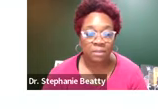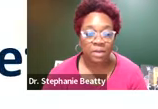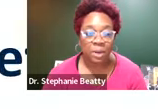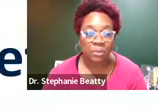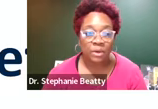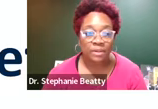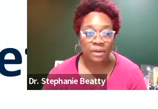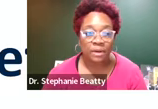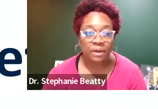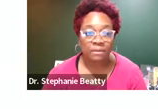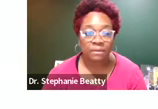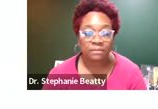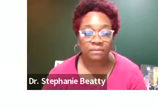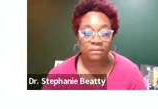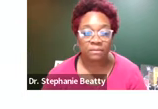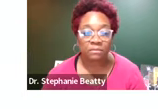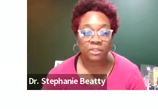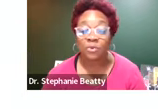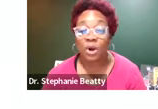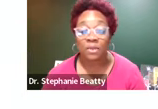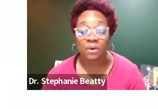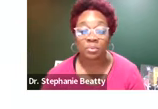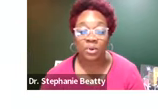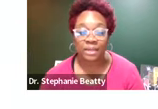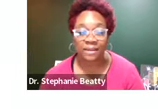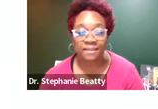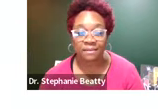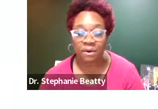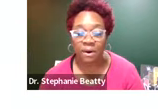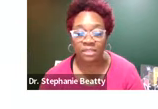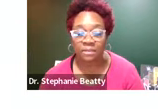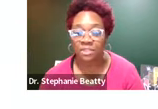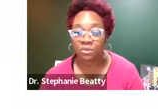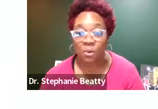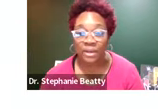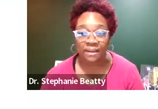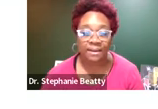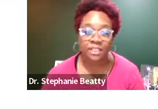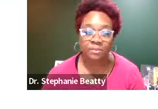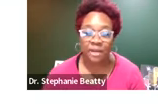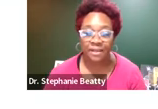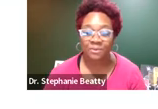along with several other employees. You know, our team is growing and expanding